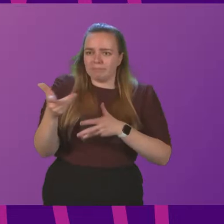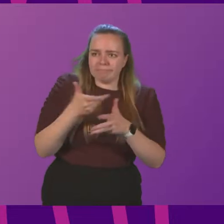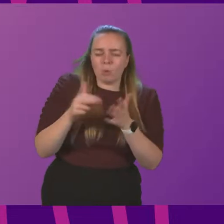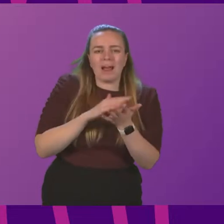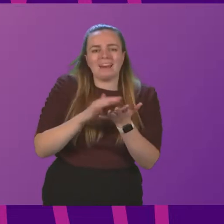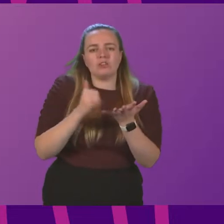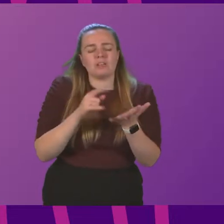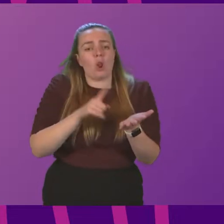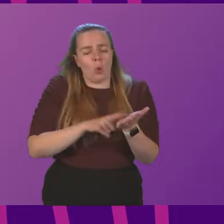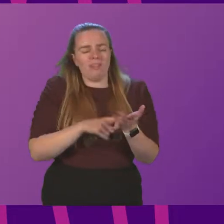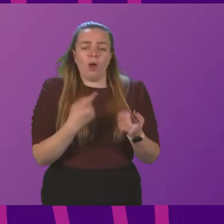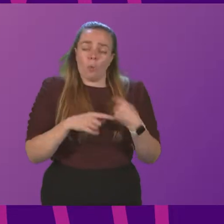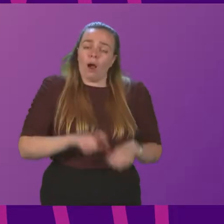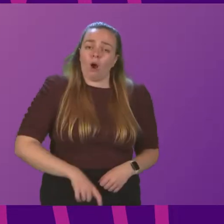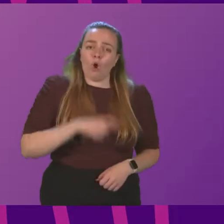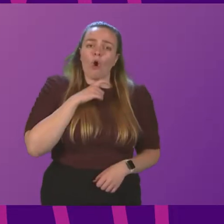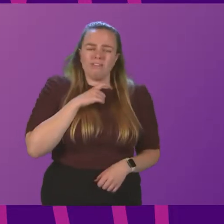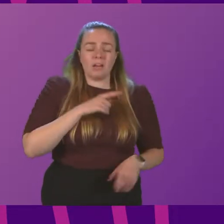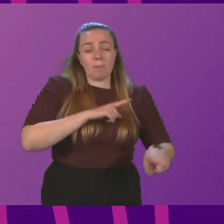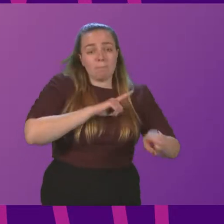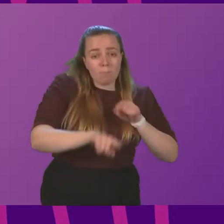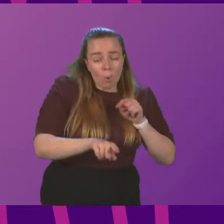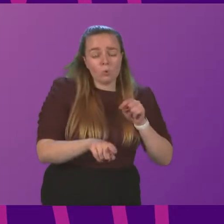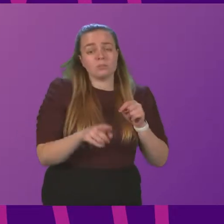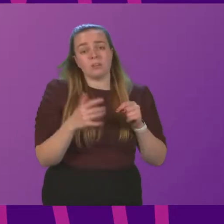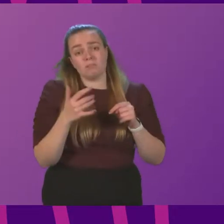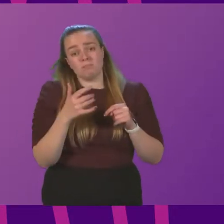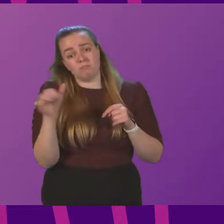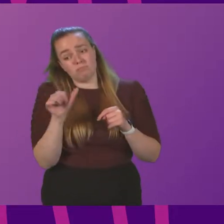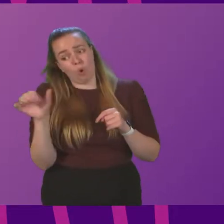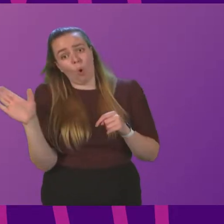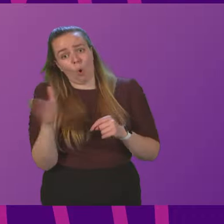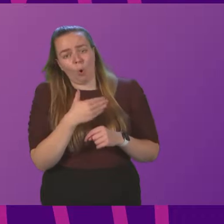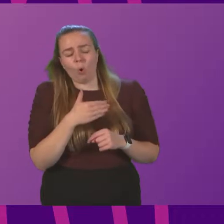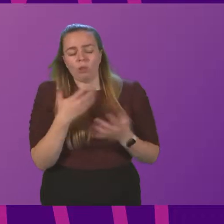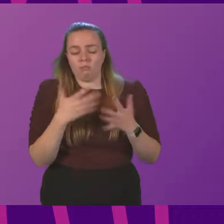are confident that most of, if not all, those issues should now be resolved. The advice is